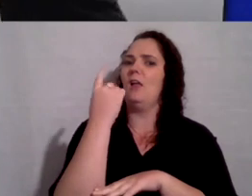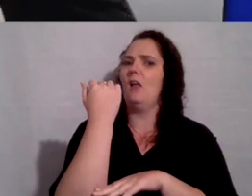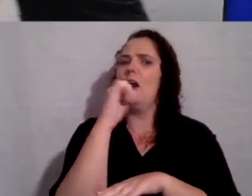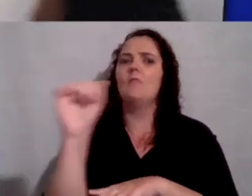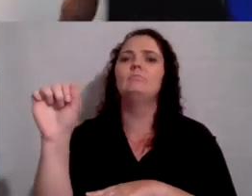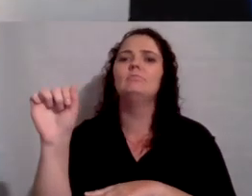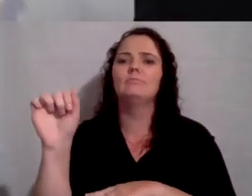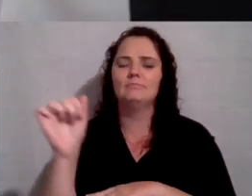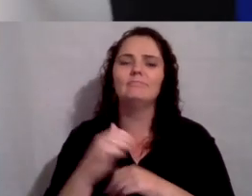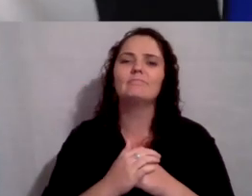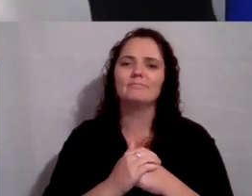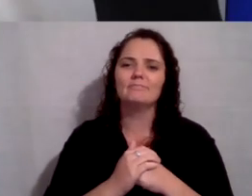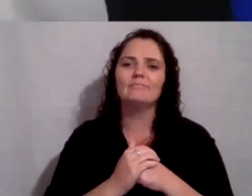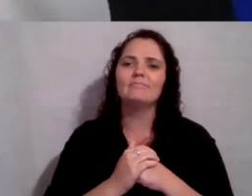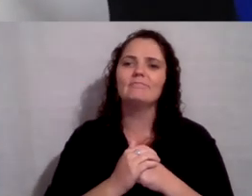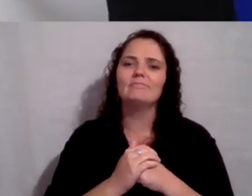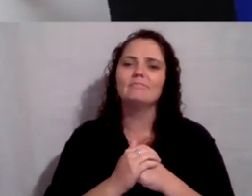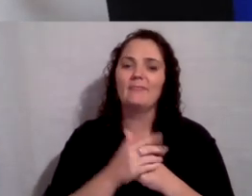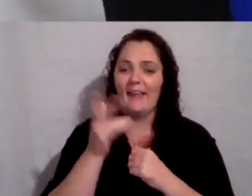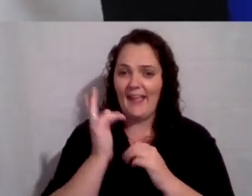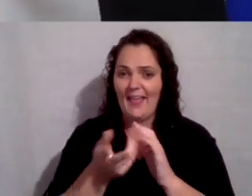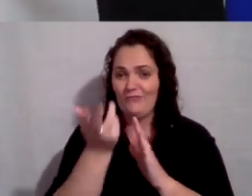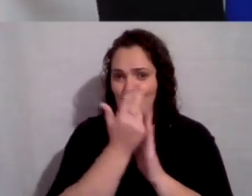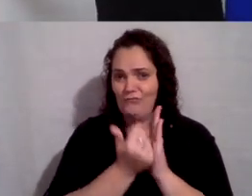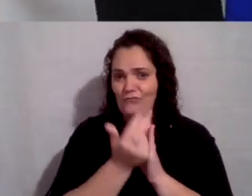rotating away from you And so now redraw that